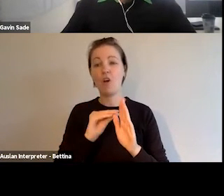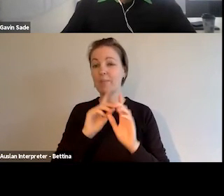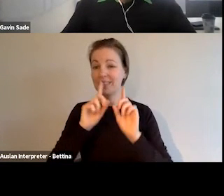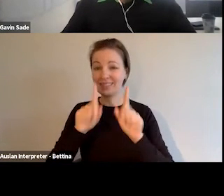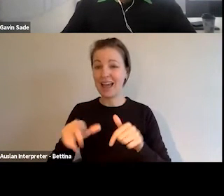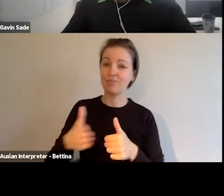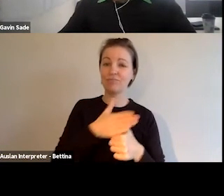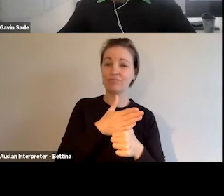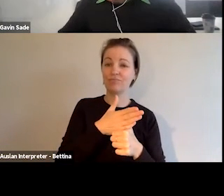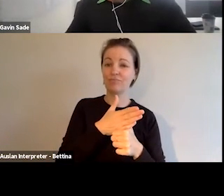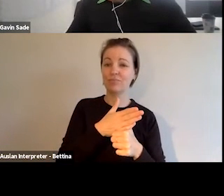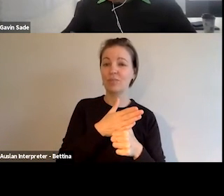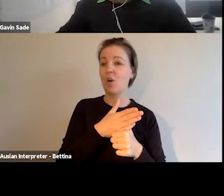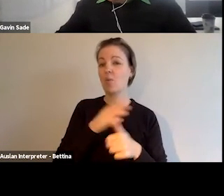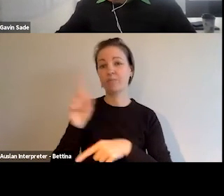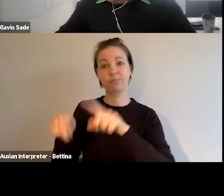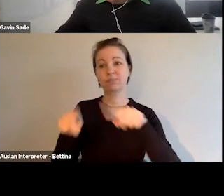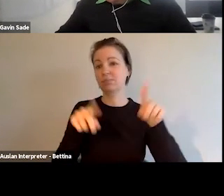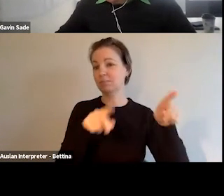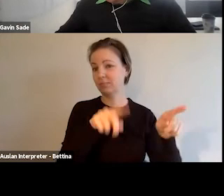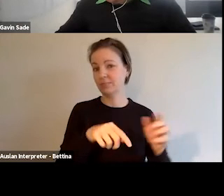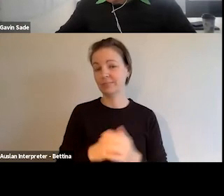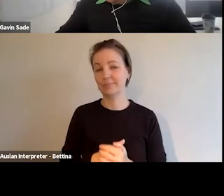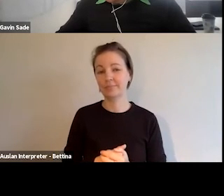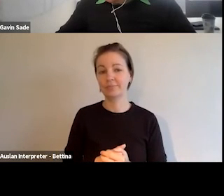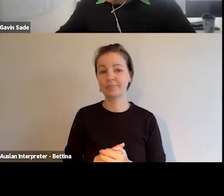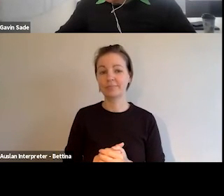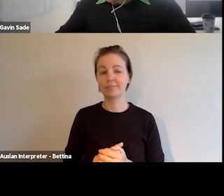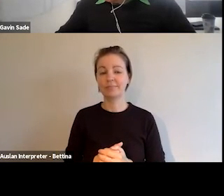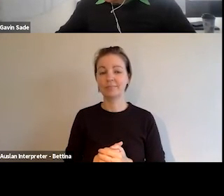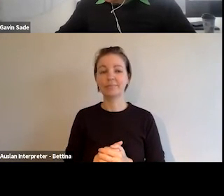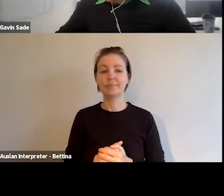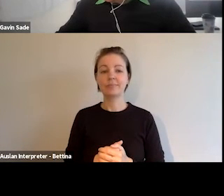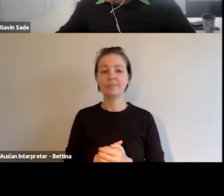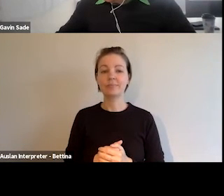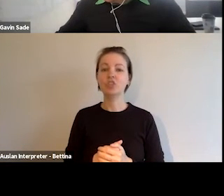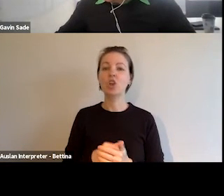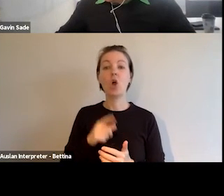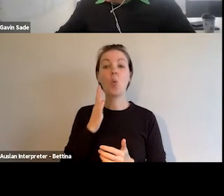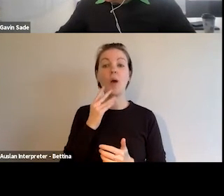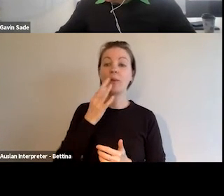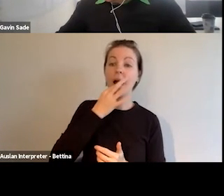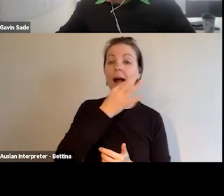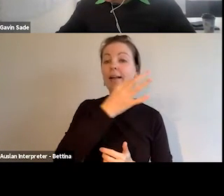So that was calls for projects and getting students into the projects that they expressed the interest.